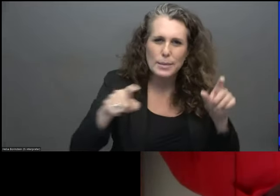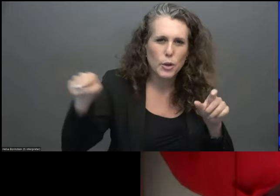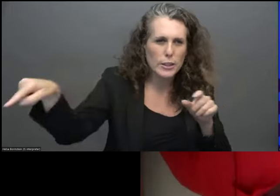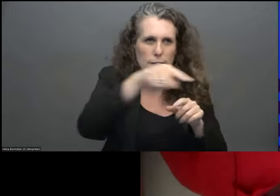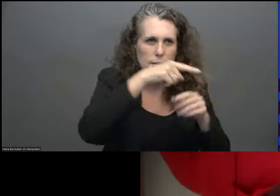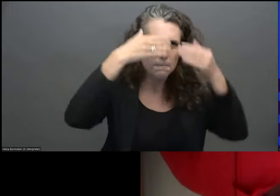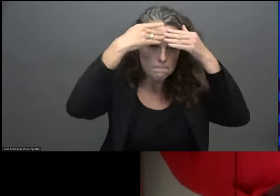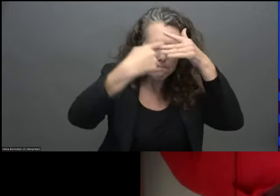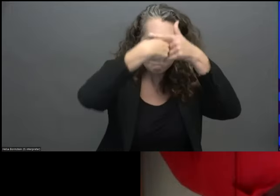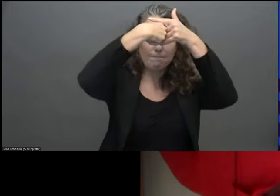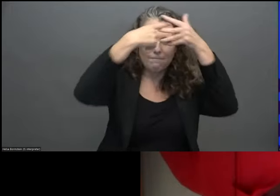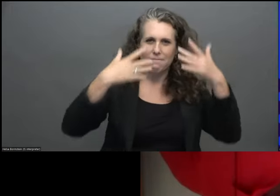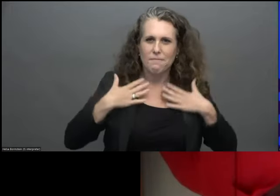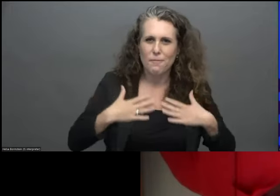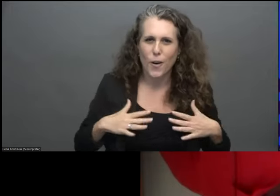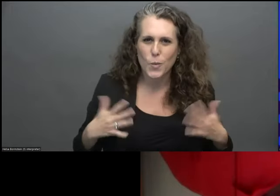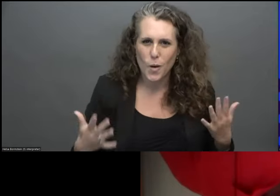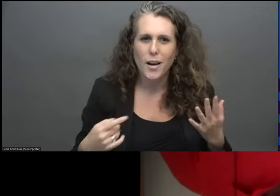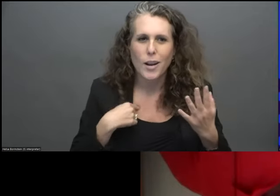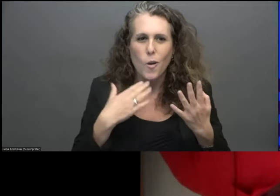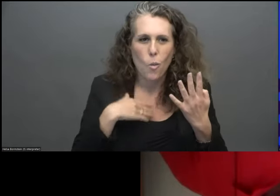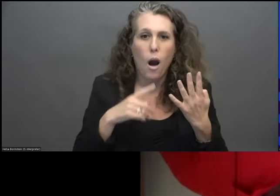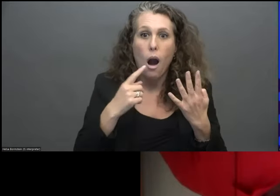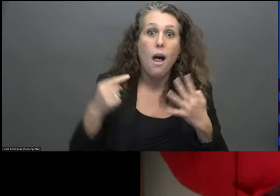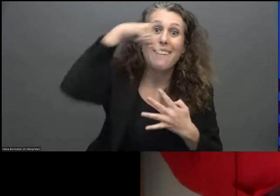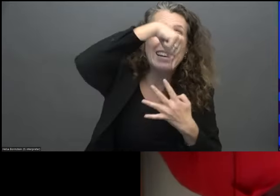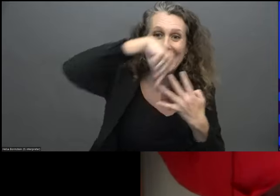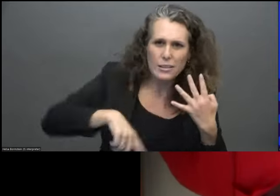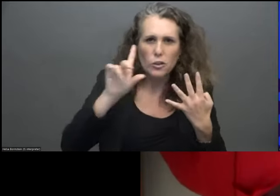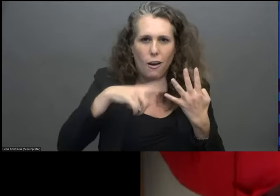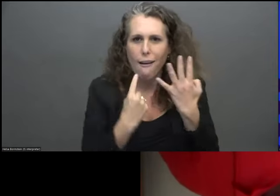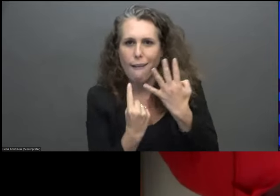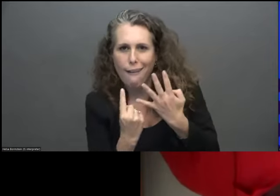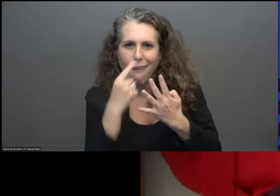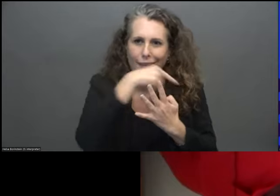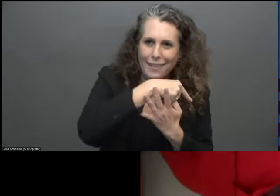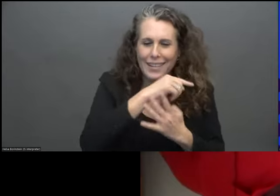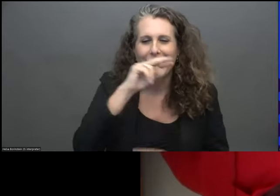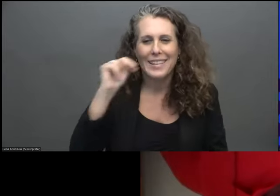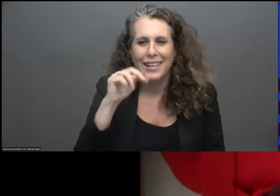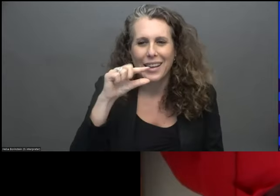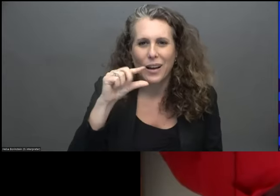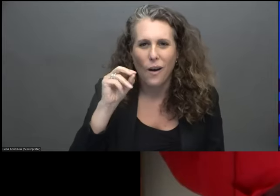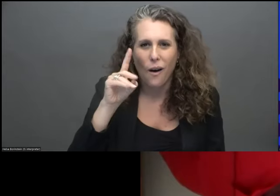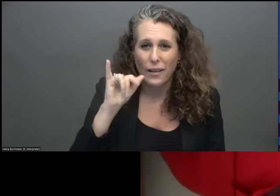but really from the from the last because with 16:49:43 with the first speaker. So, Mr Gandhi I would ask you for just one final remark,